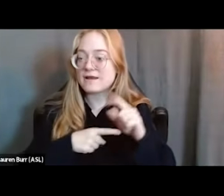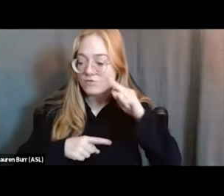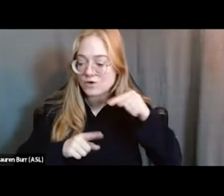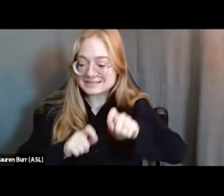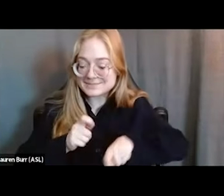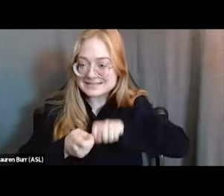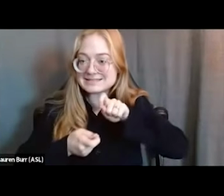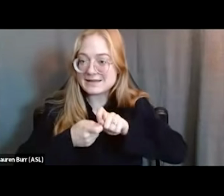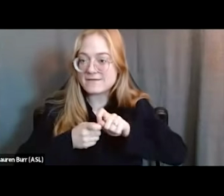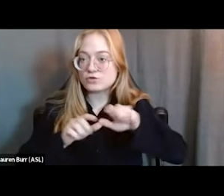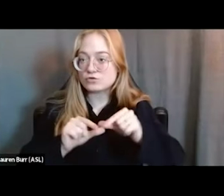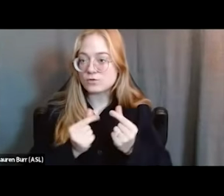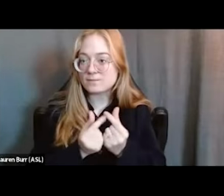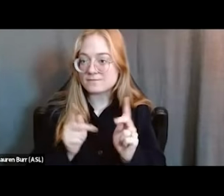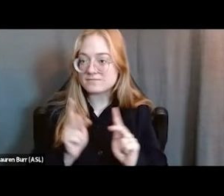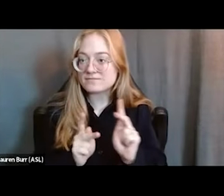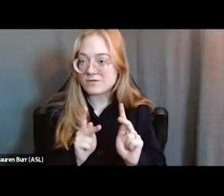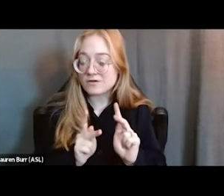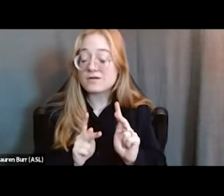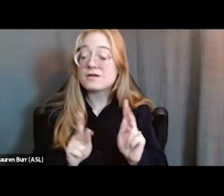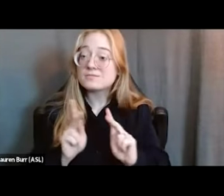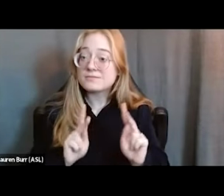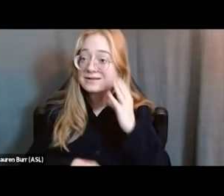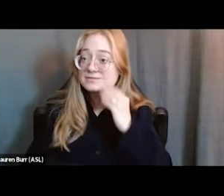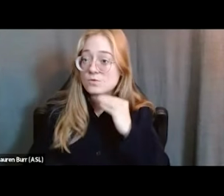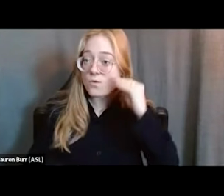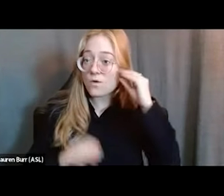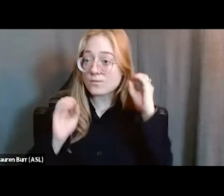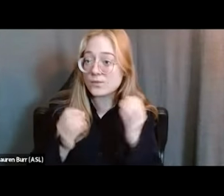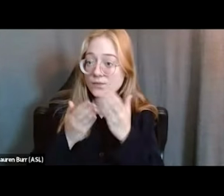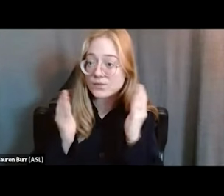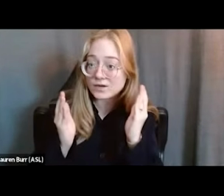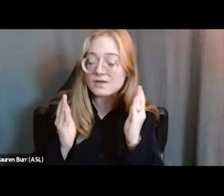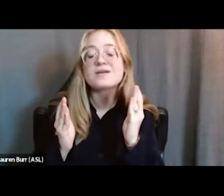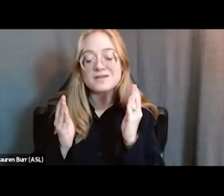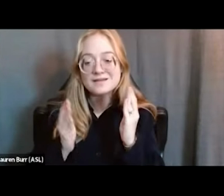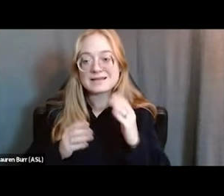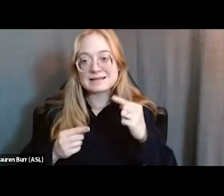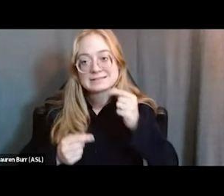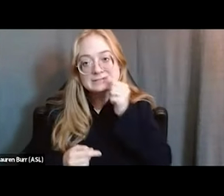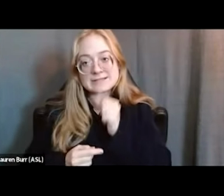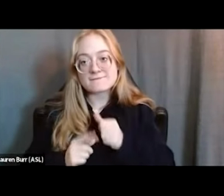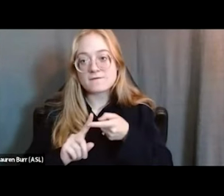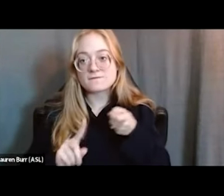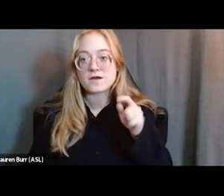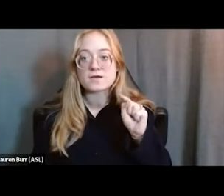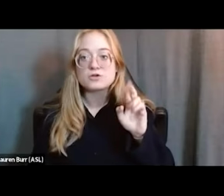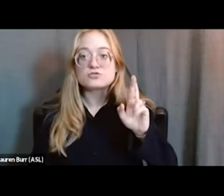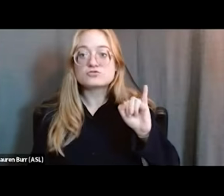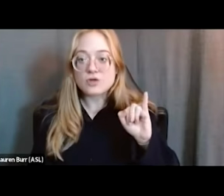And so for folks experiencing homelessness, they often struggle with tri-morbid conditions. So they have chronic health conditions,